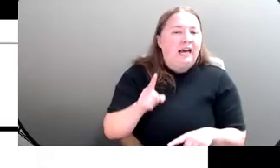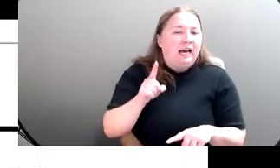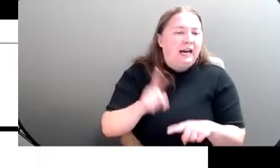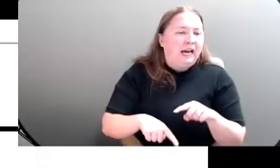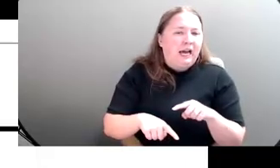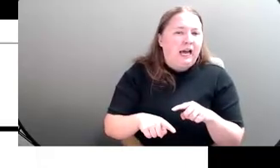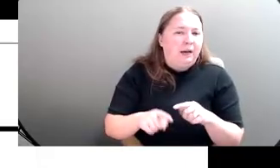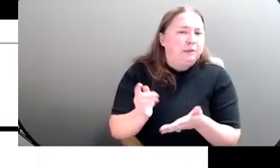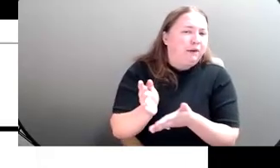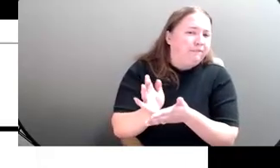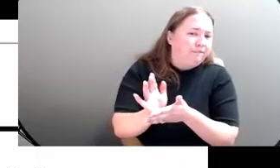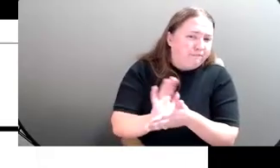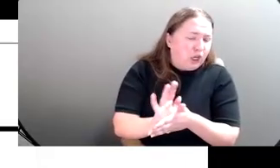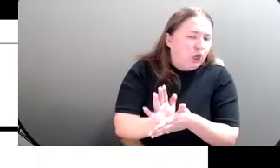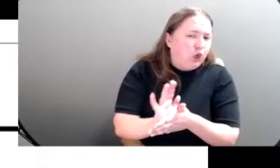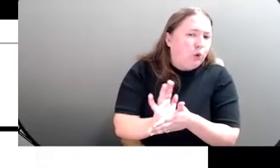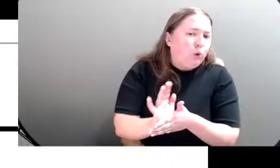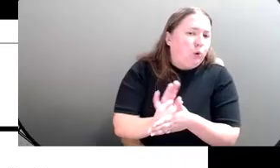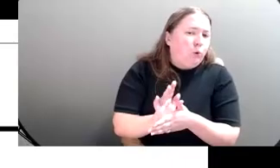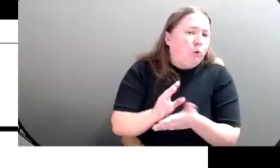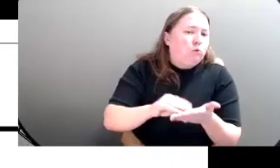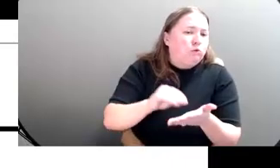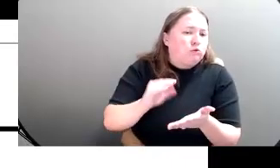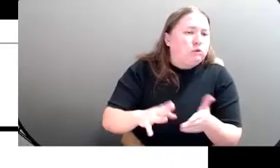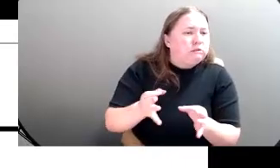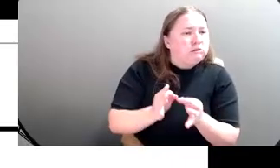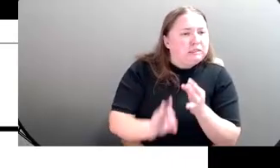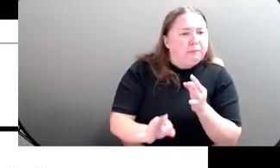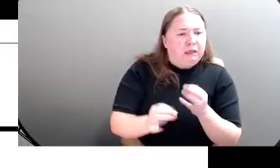where the students are simply just watching it,